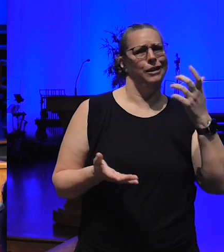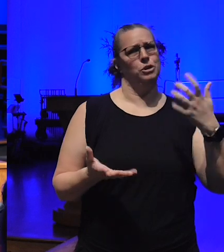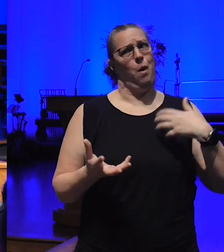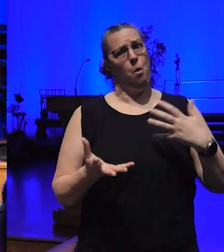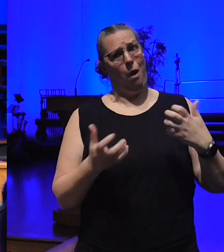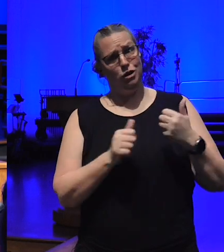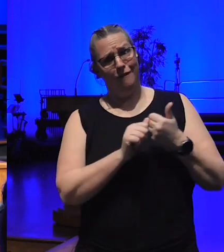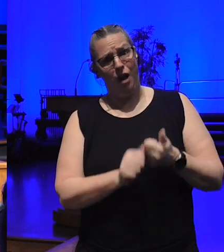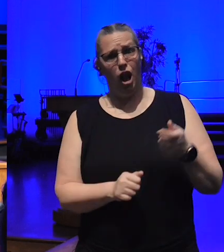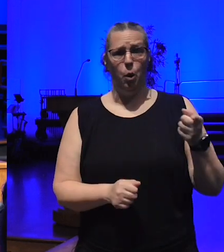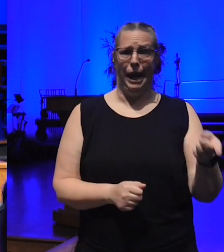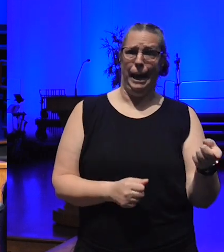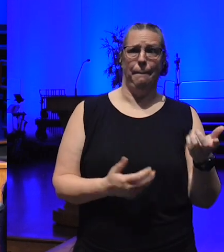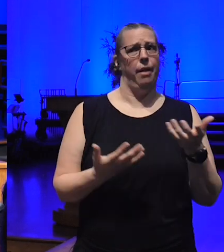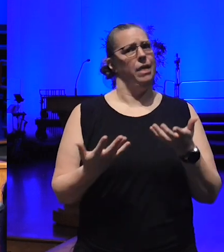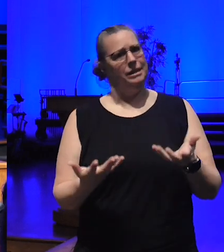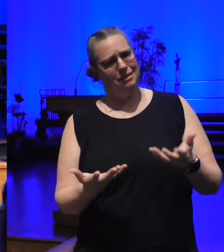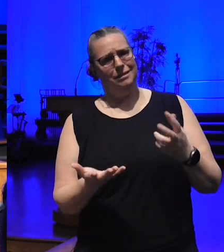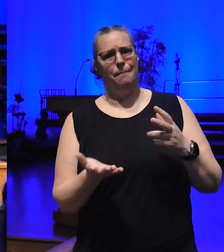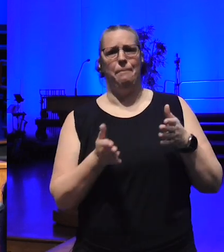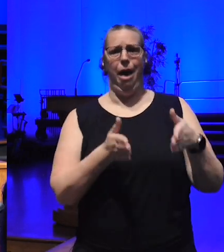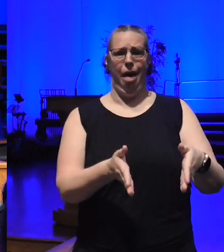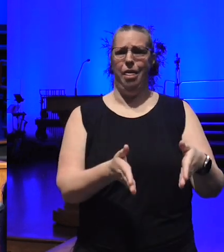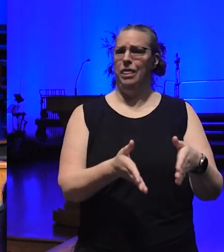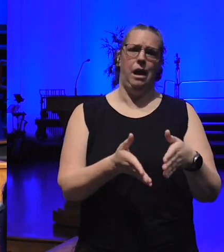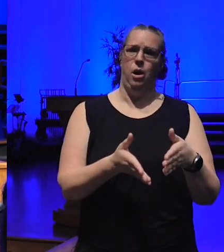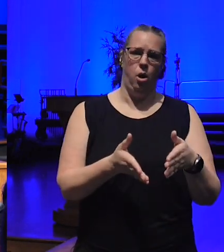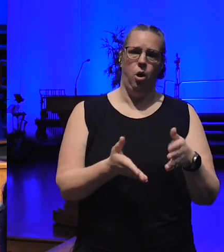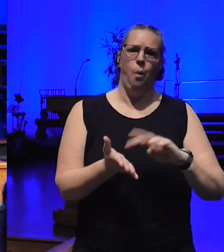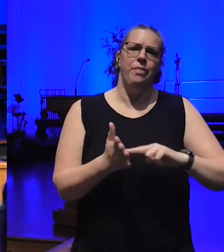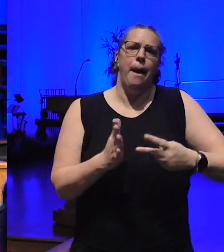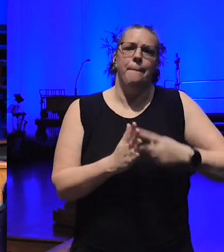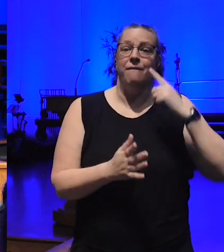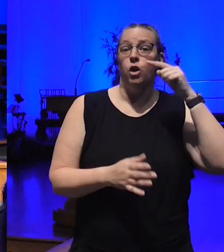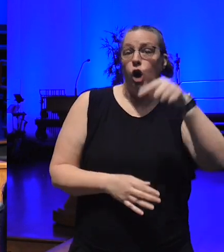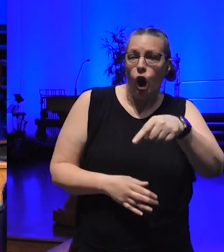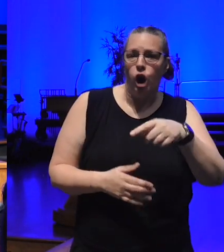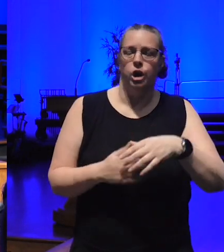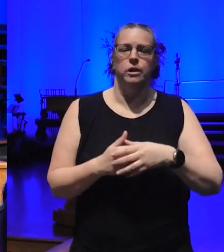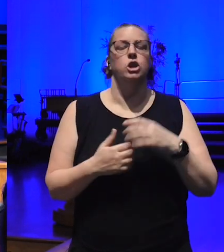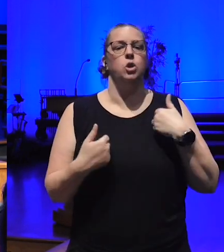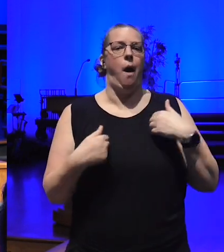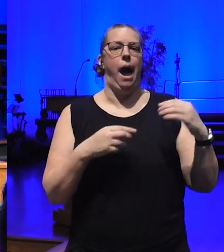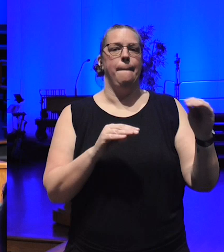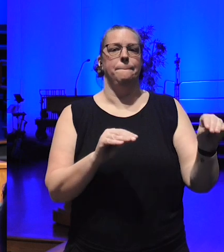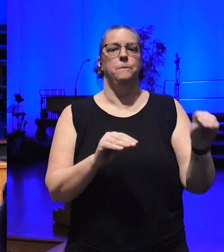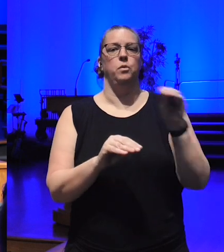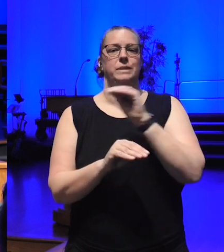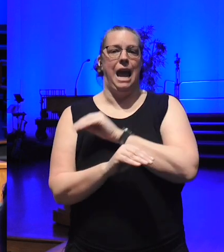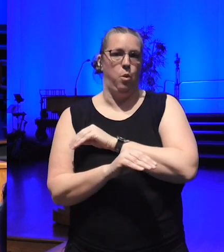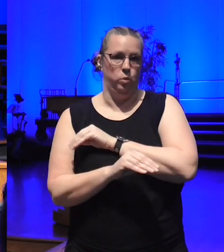was and where would that lead and what would that mean for her and um so I I moved out and it's the